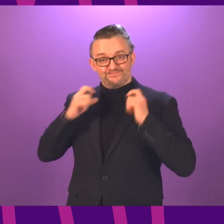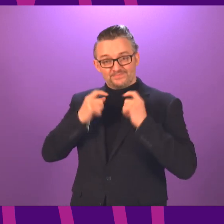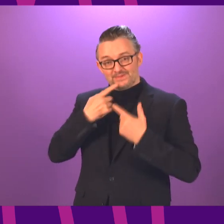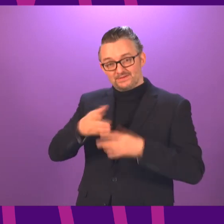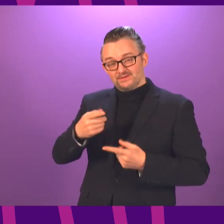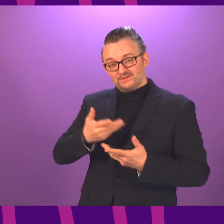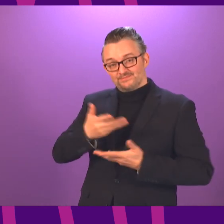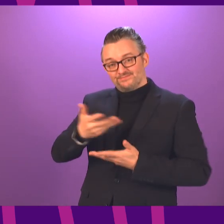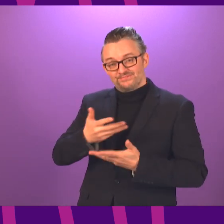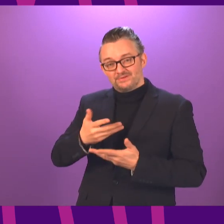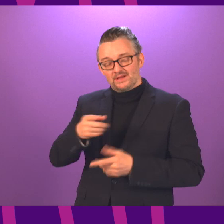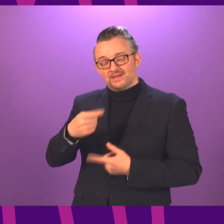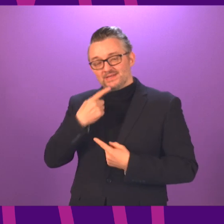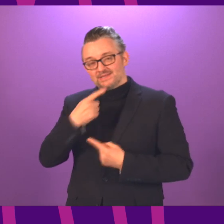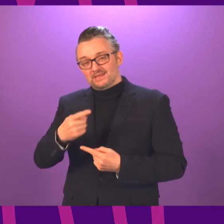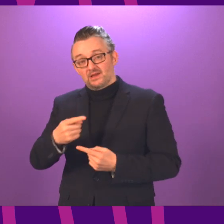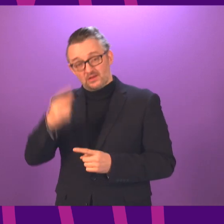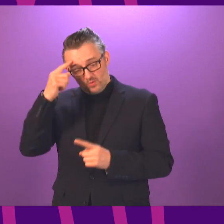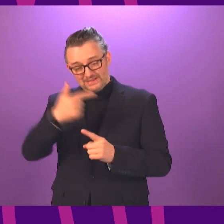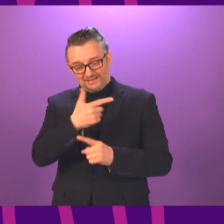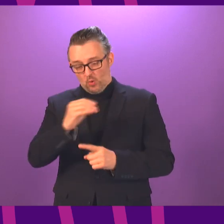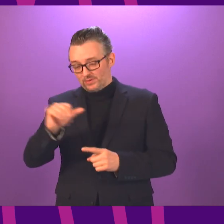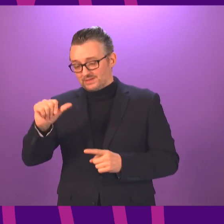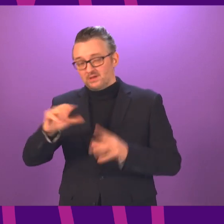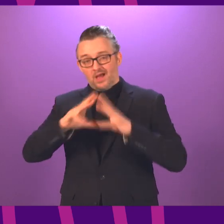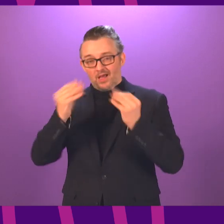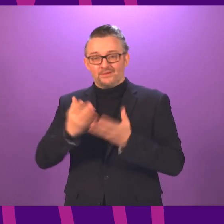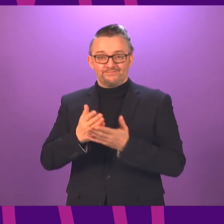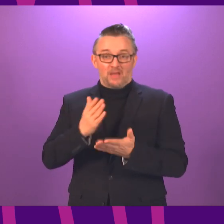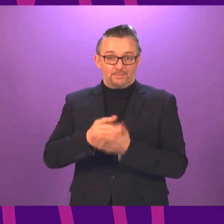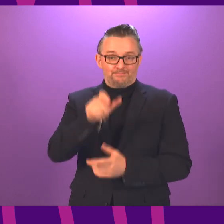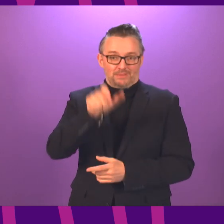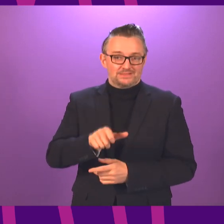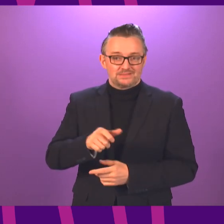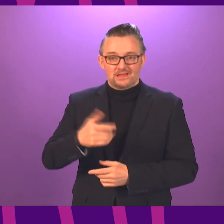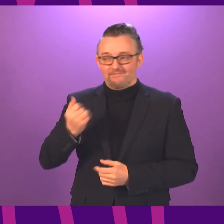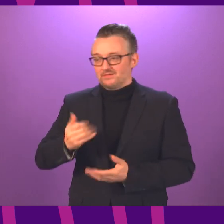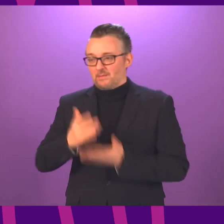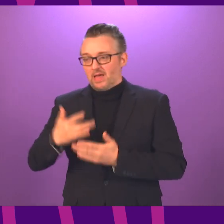in his time for reflection, behind every one of the statistics is a life and a name—the